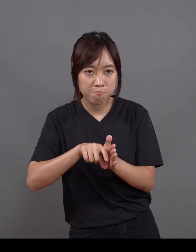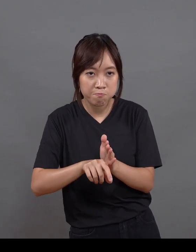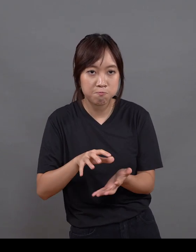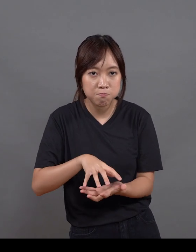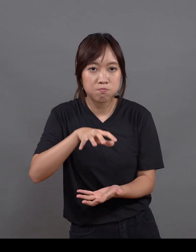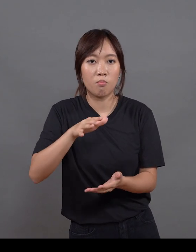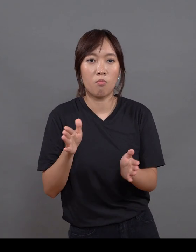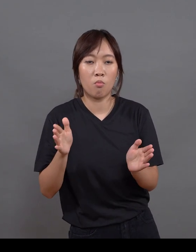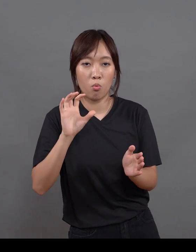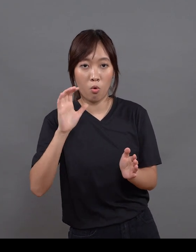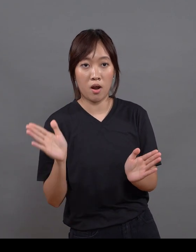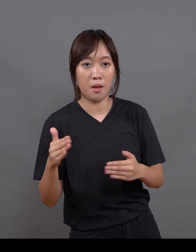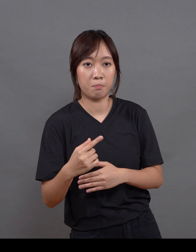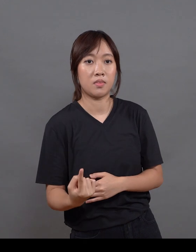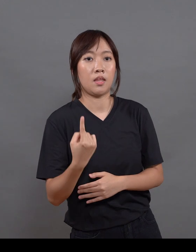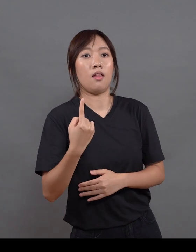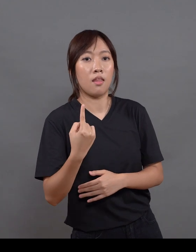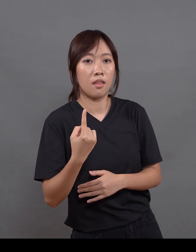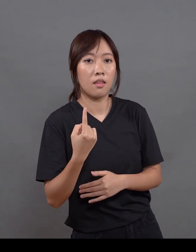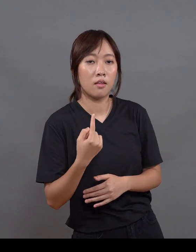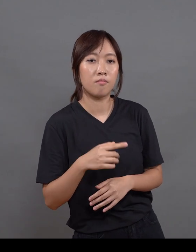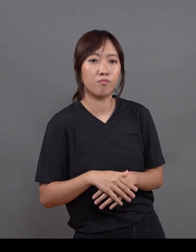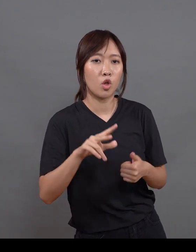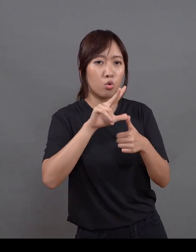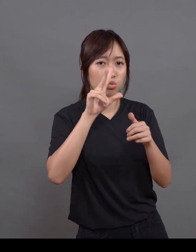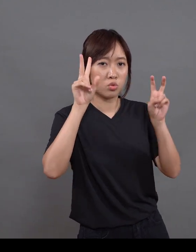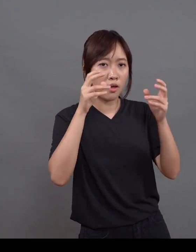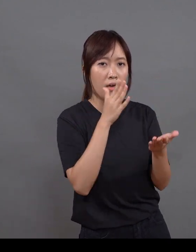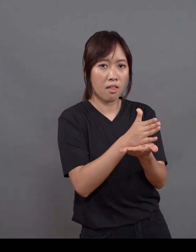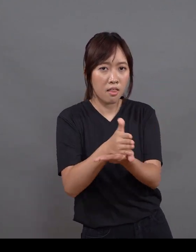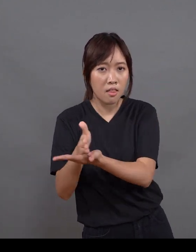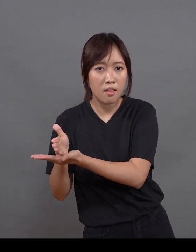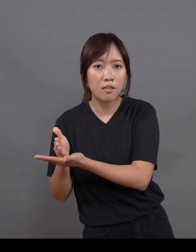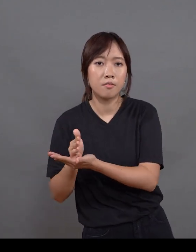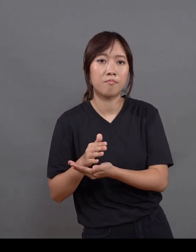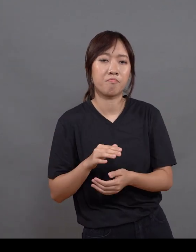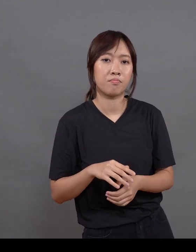He cut out printed materials and placed them into the boxes according to themes